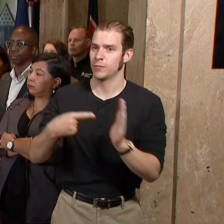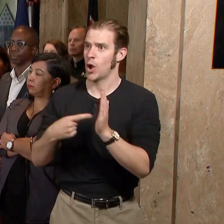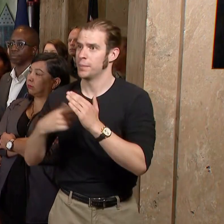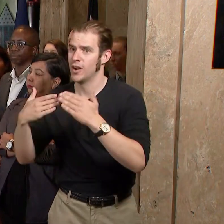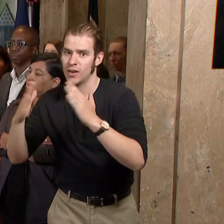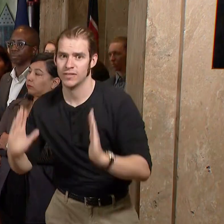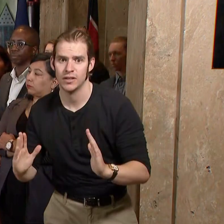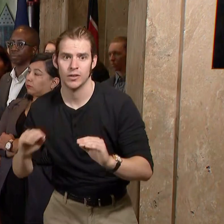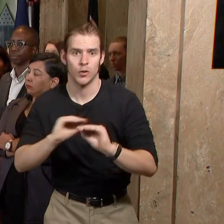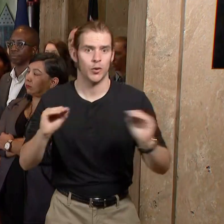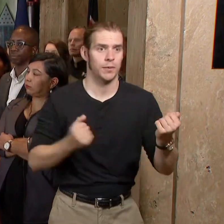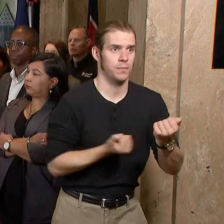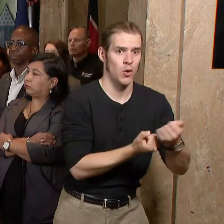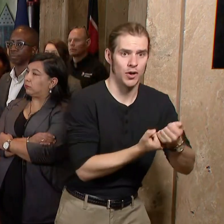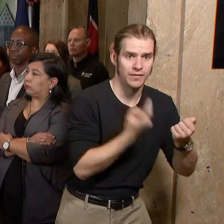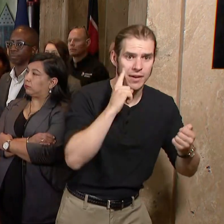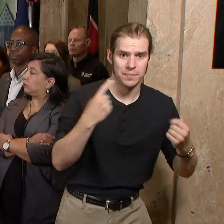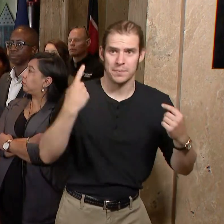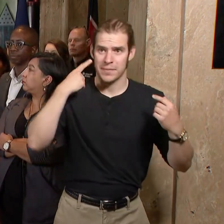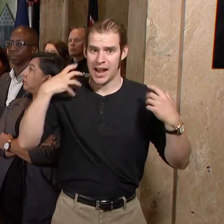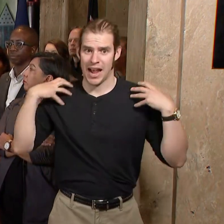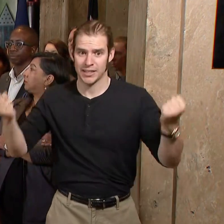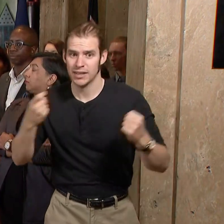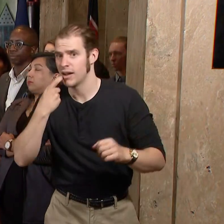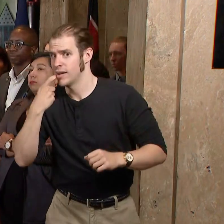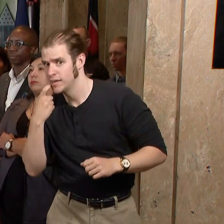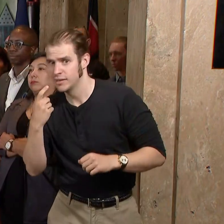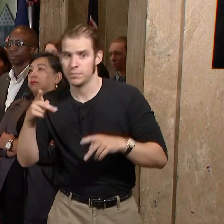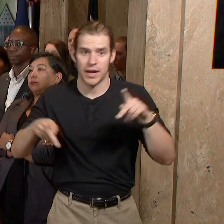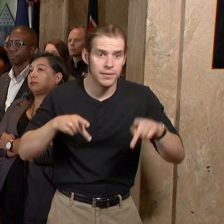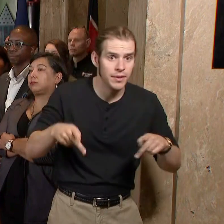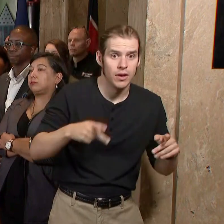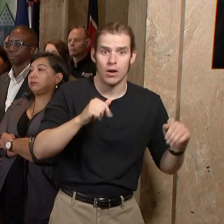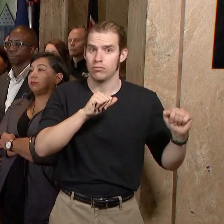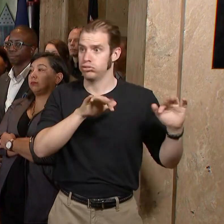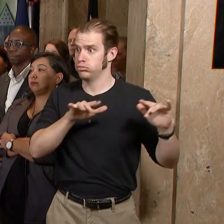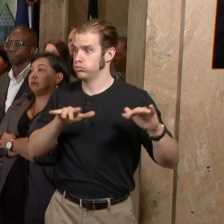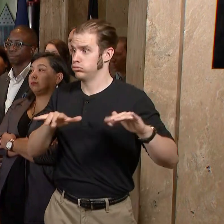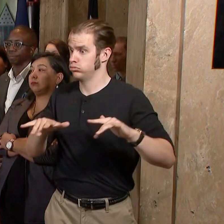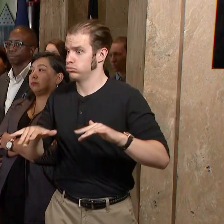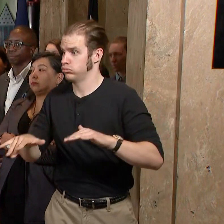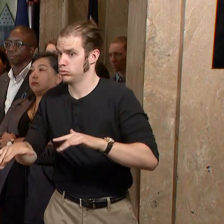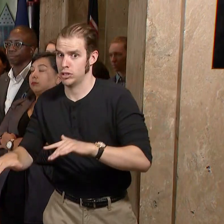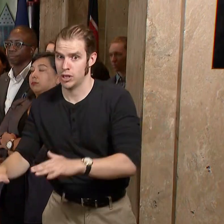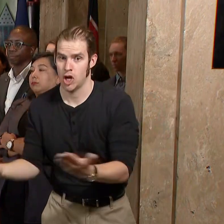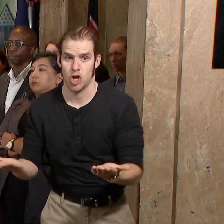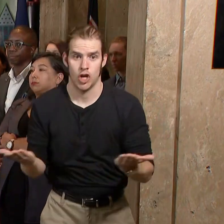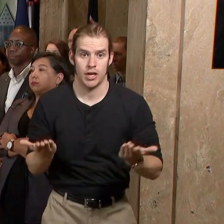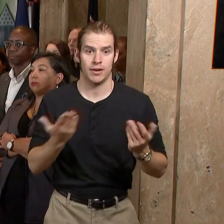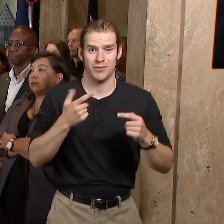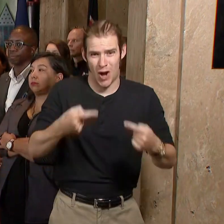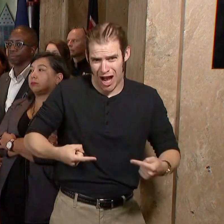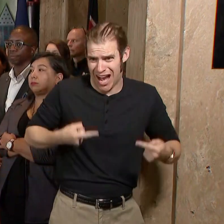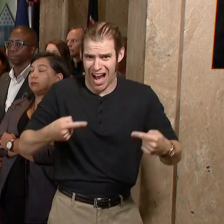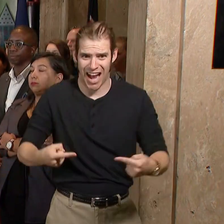And you get an expansion of people who are struggling enough they end up on house. That's what we know exists. We know we this needs a coordinated